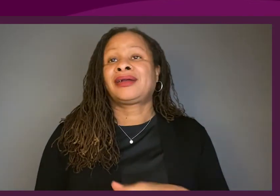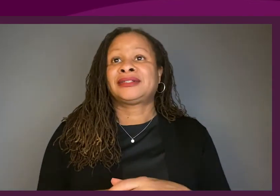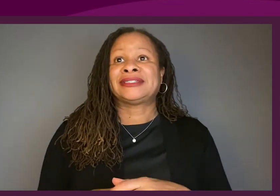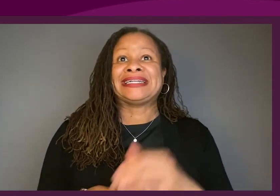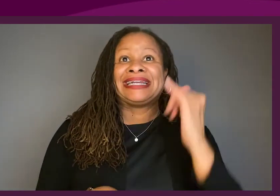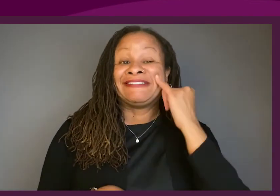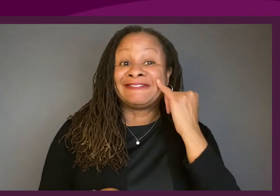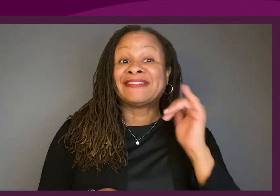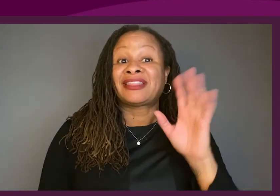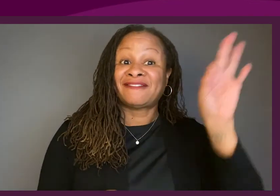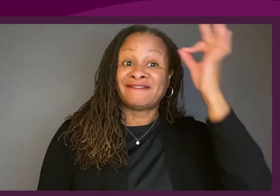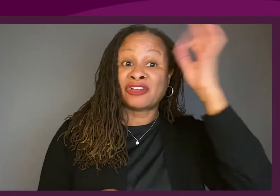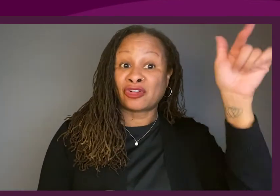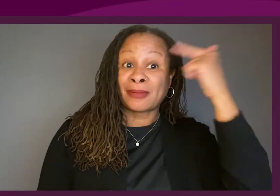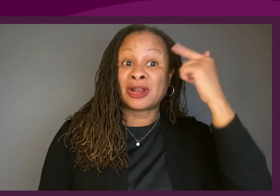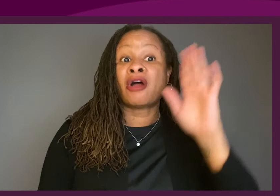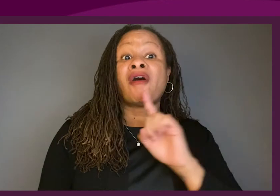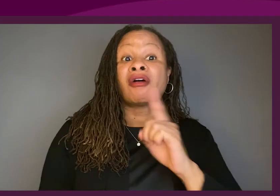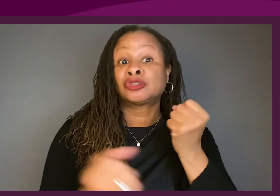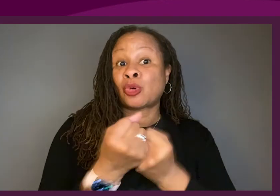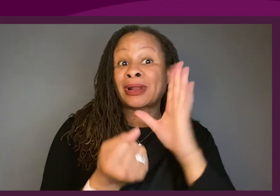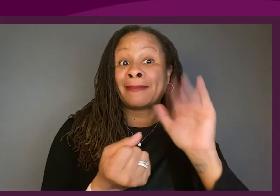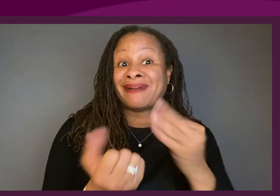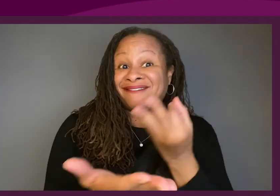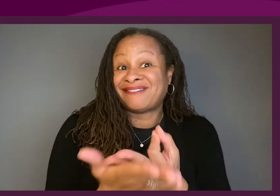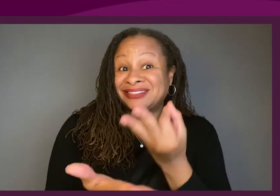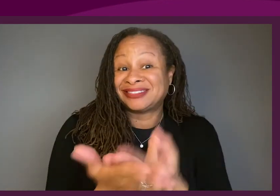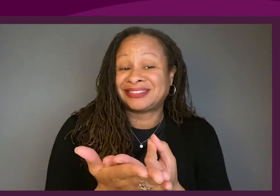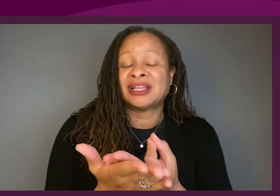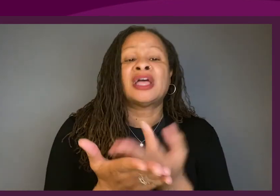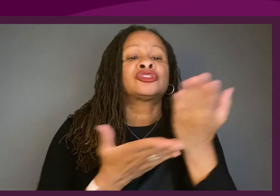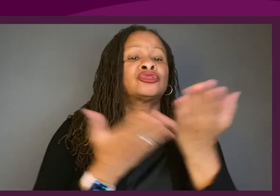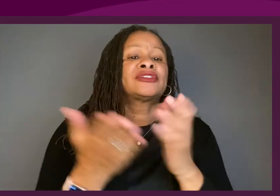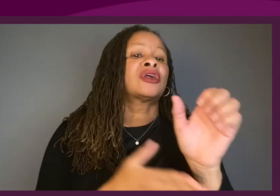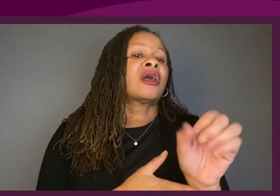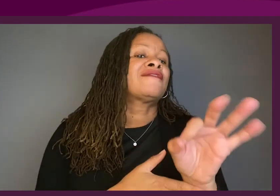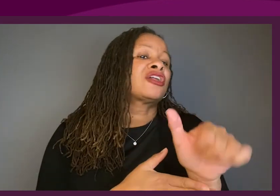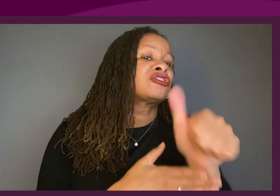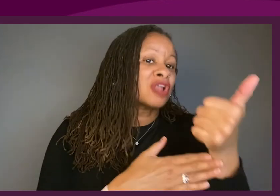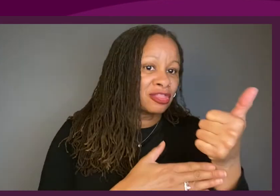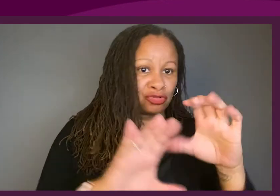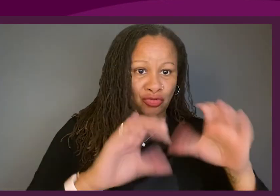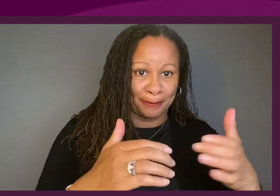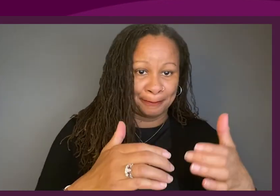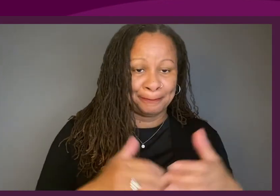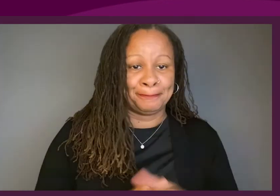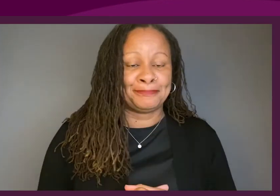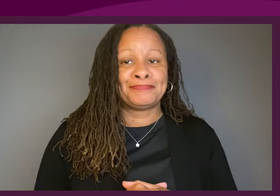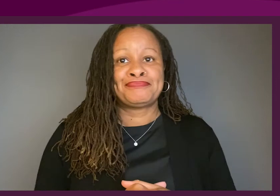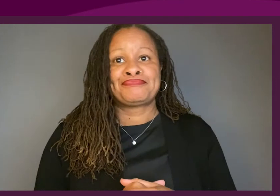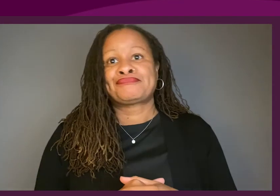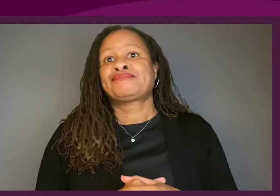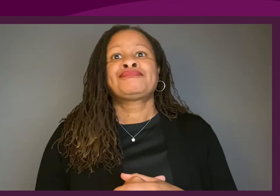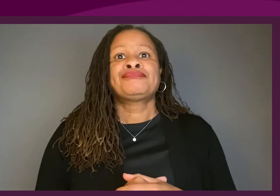and so whether it is the federal government utilizing federal funds or whether it is the